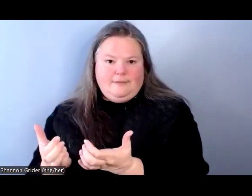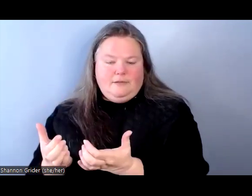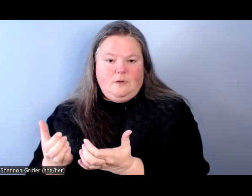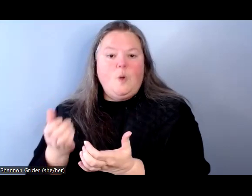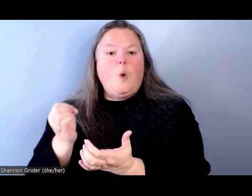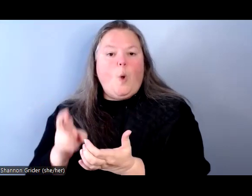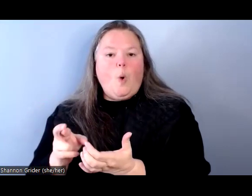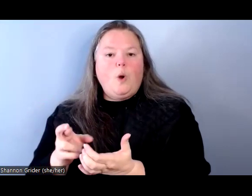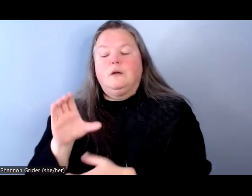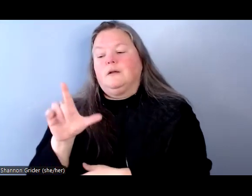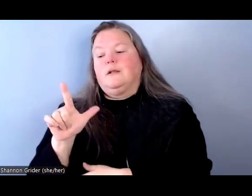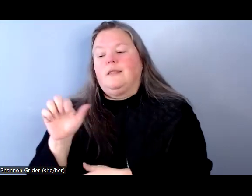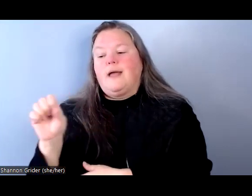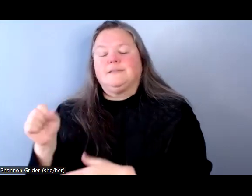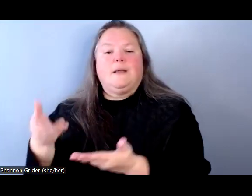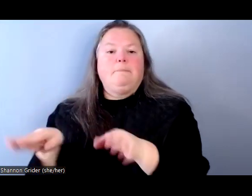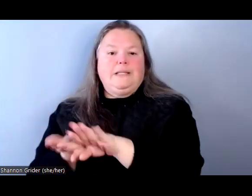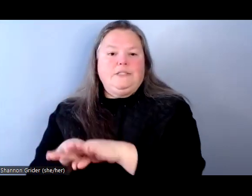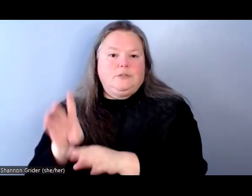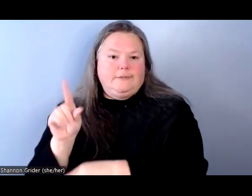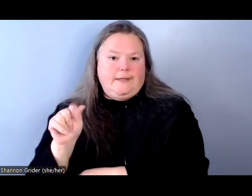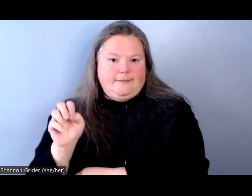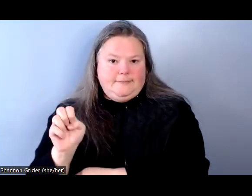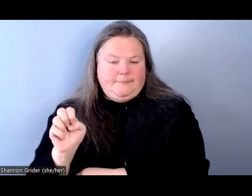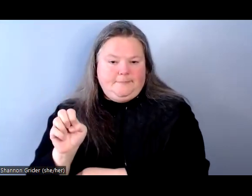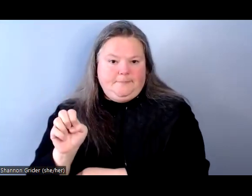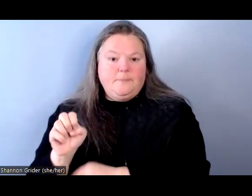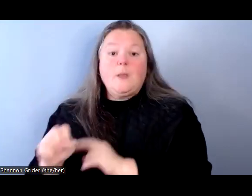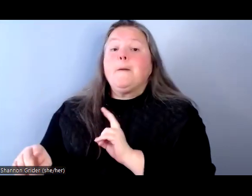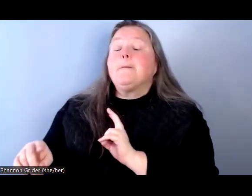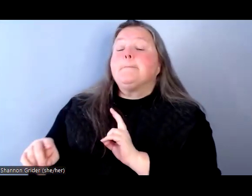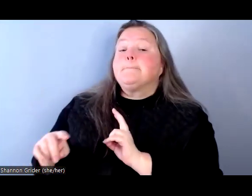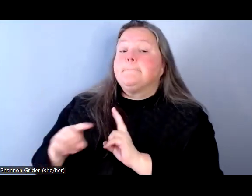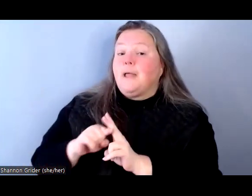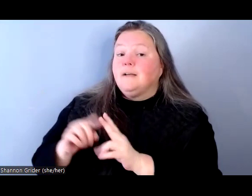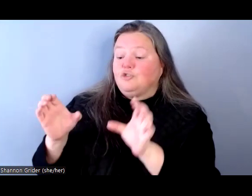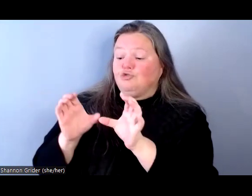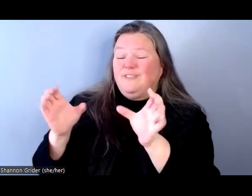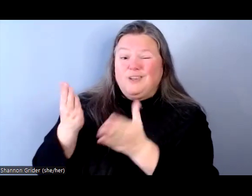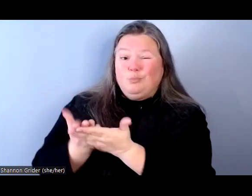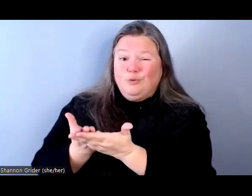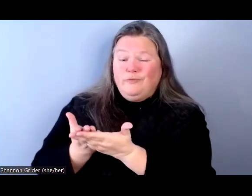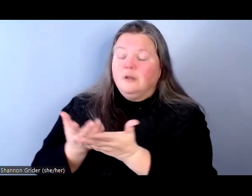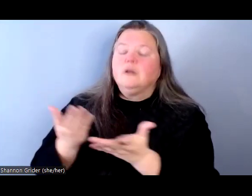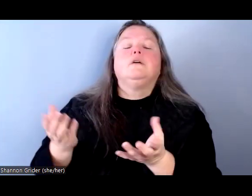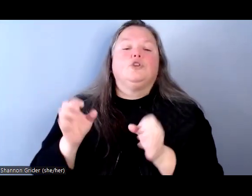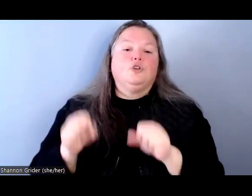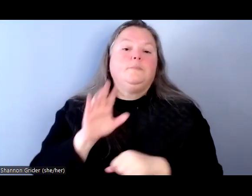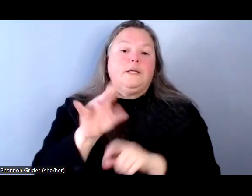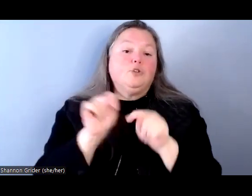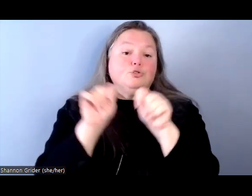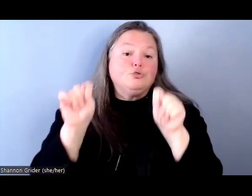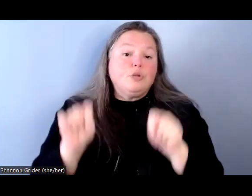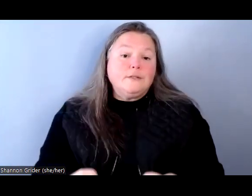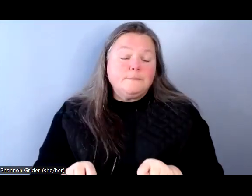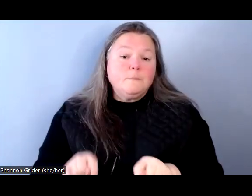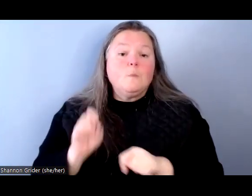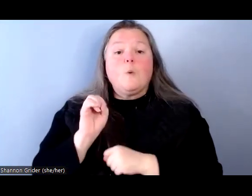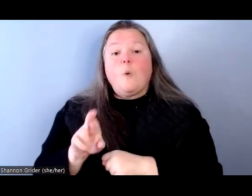or class completion date and you would upload your transcript